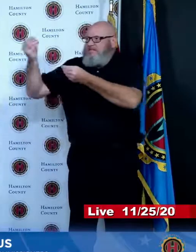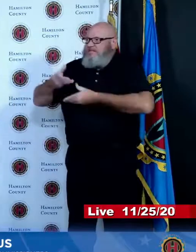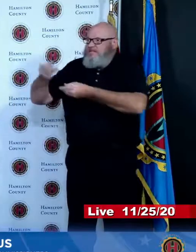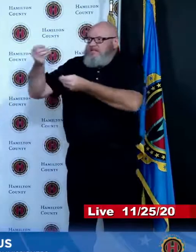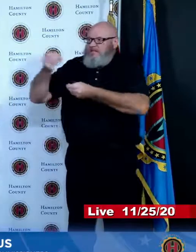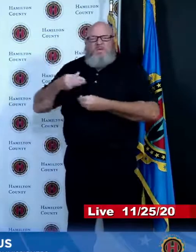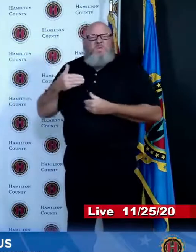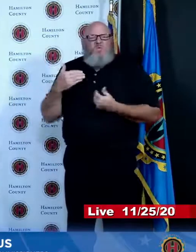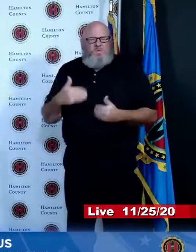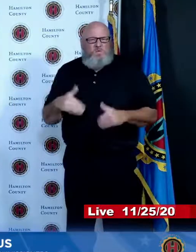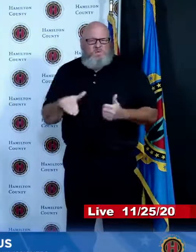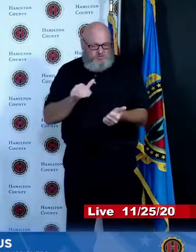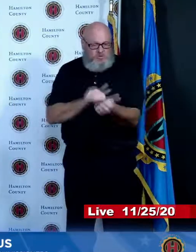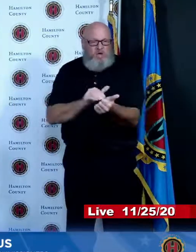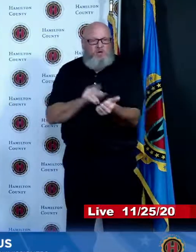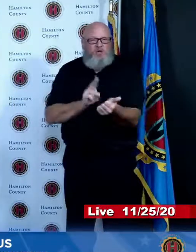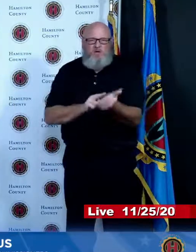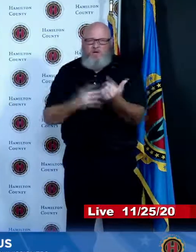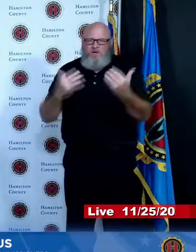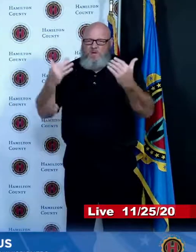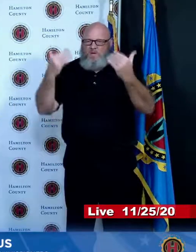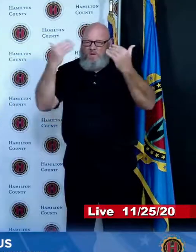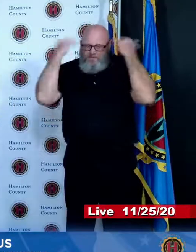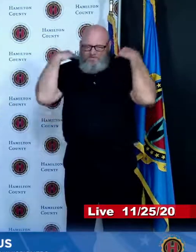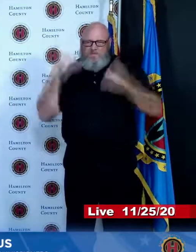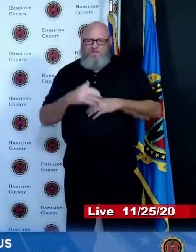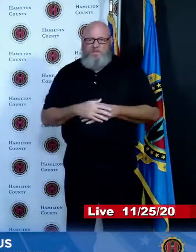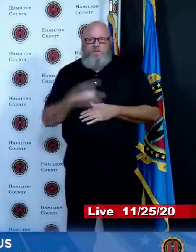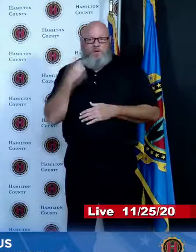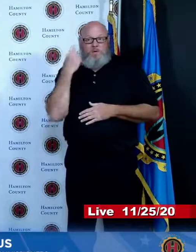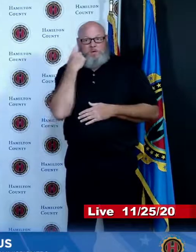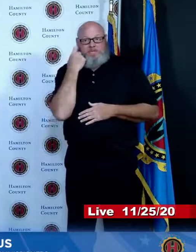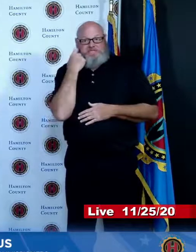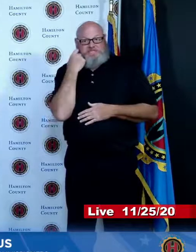commission on women and girls and you know we talked about a variety of things the impacts